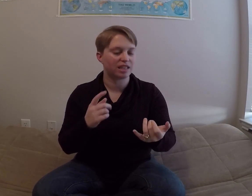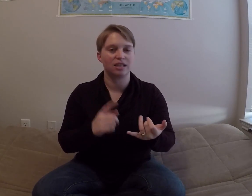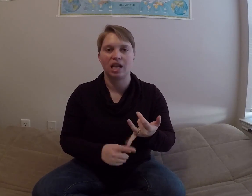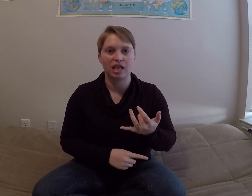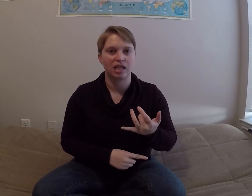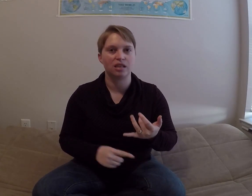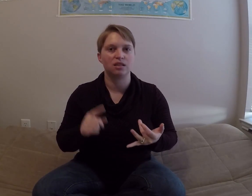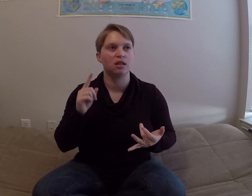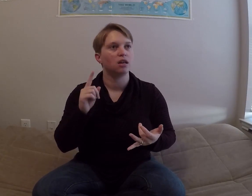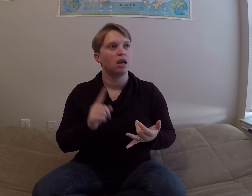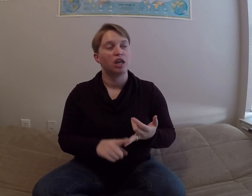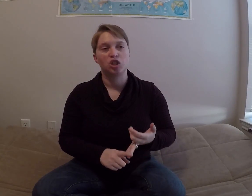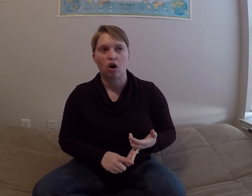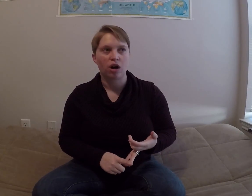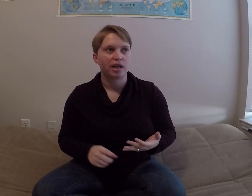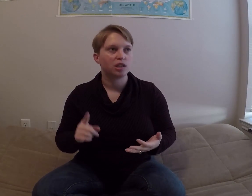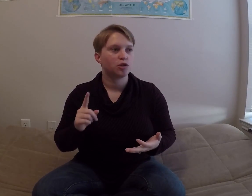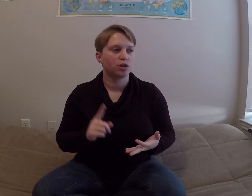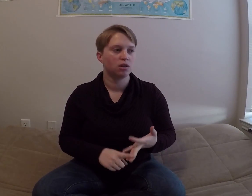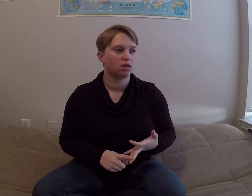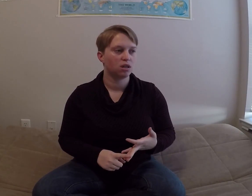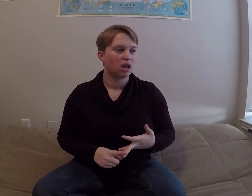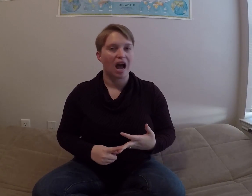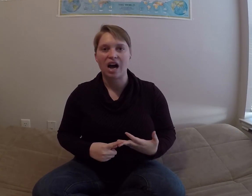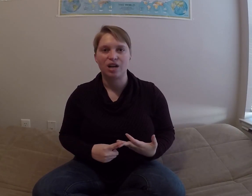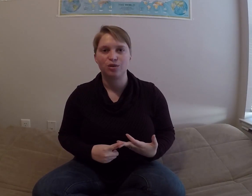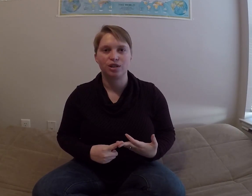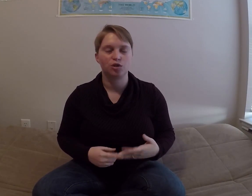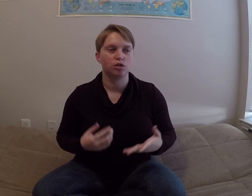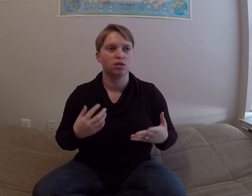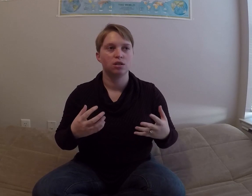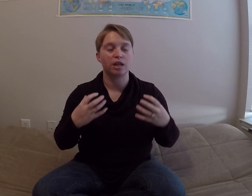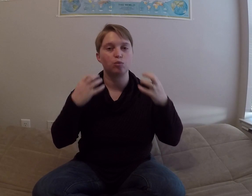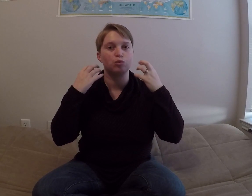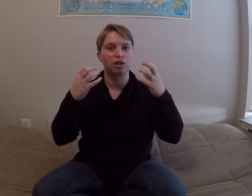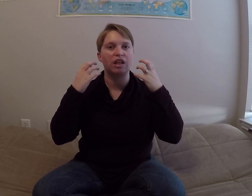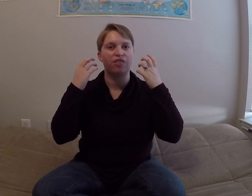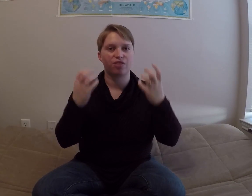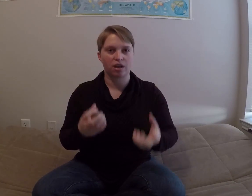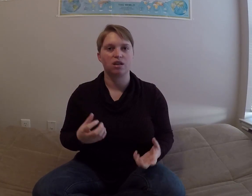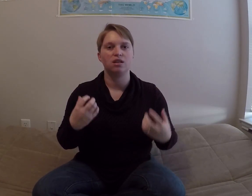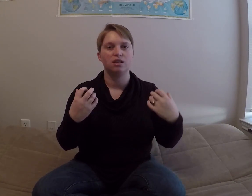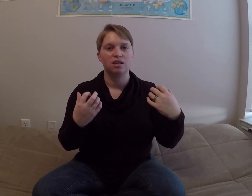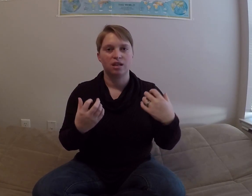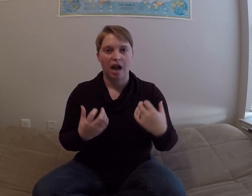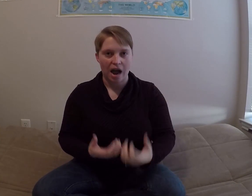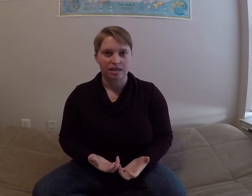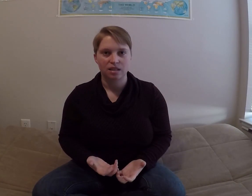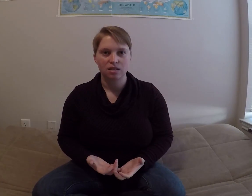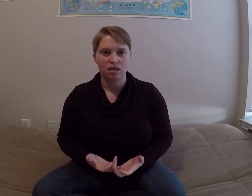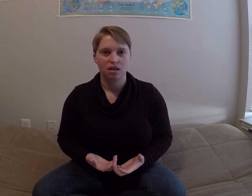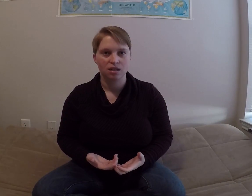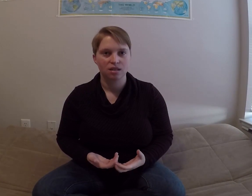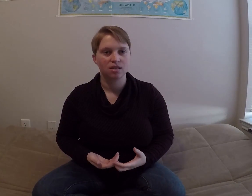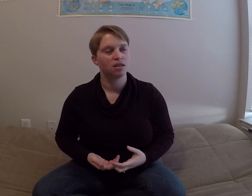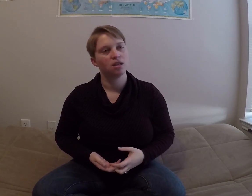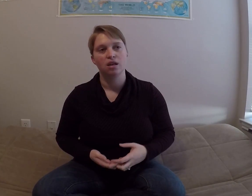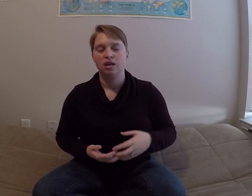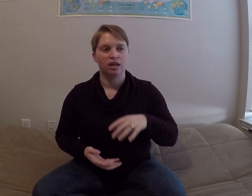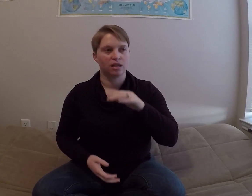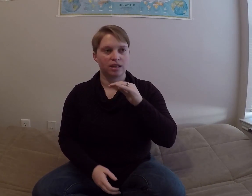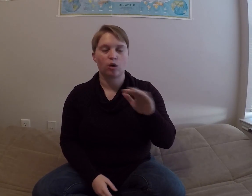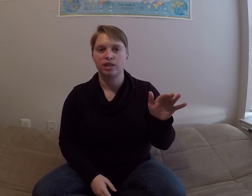like Canadian, Scottish, Irish, like really thick accent.